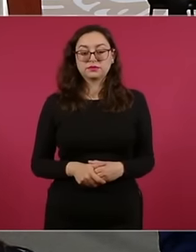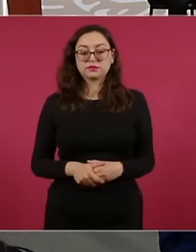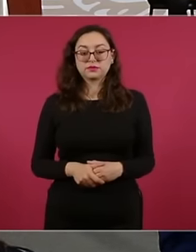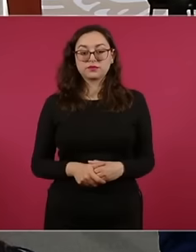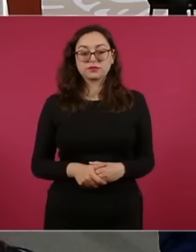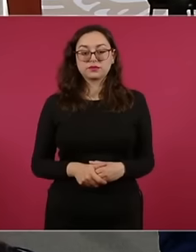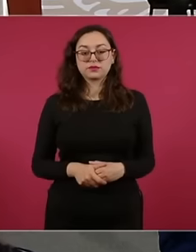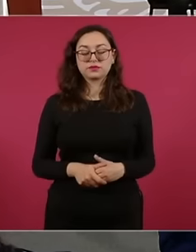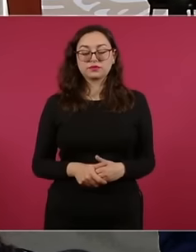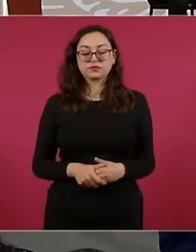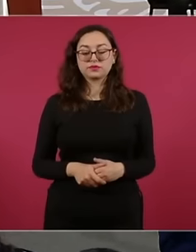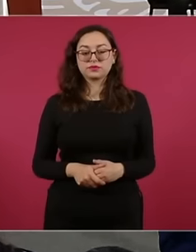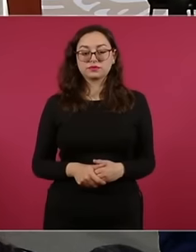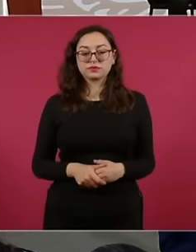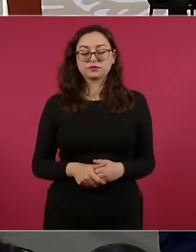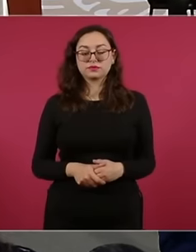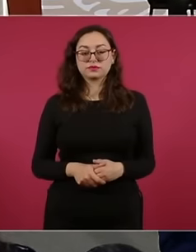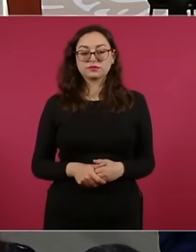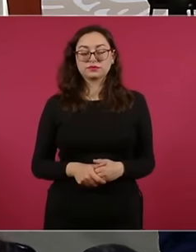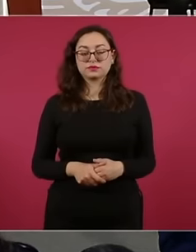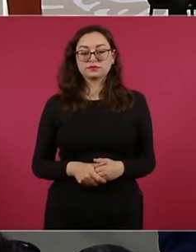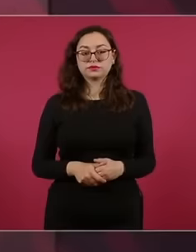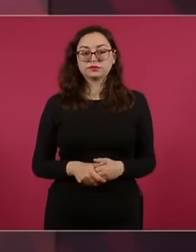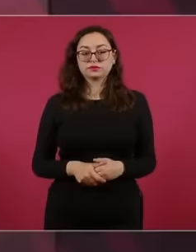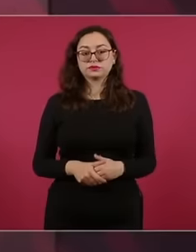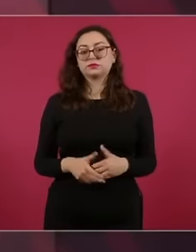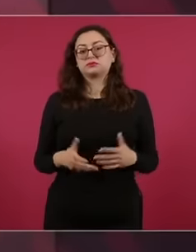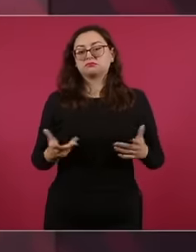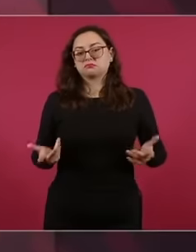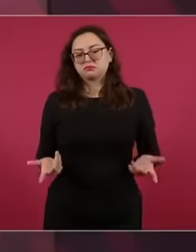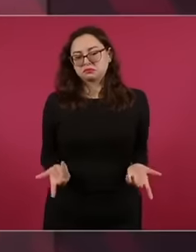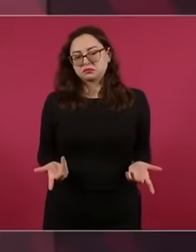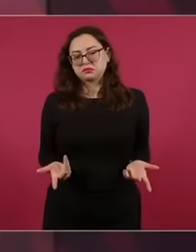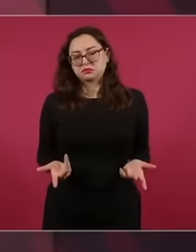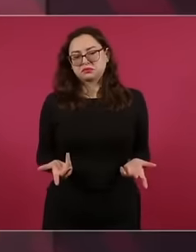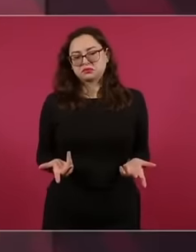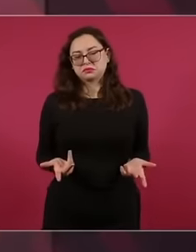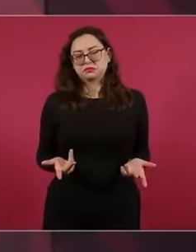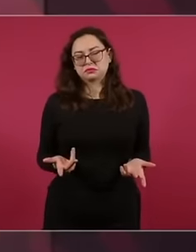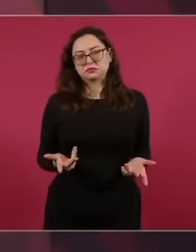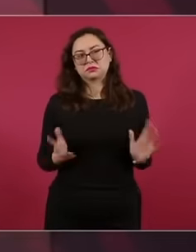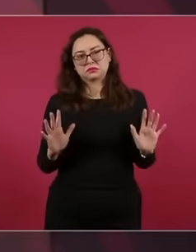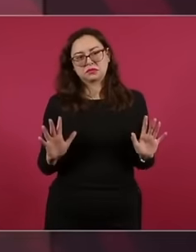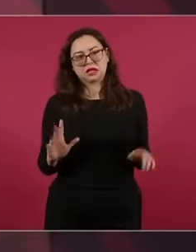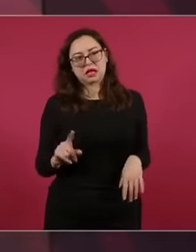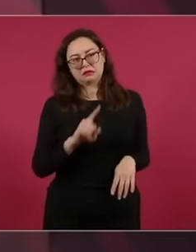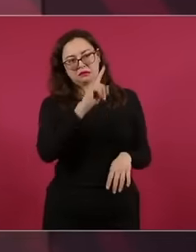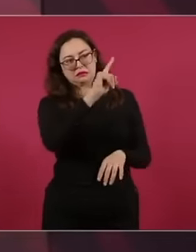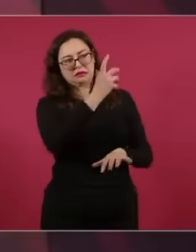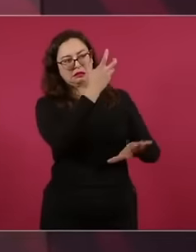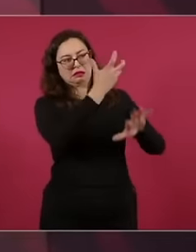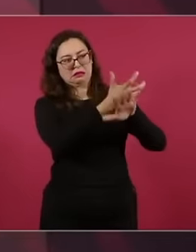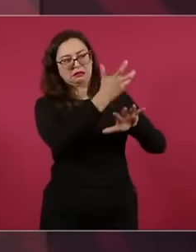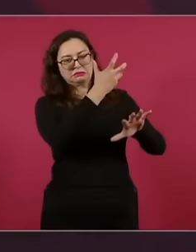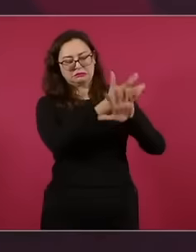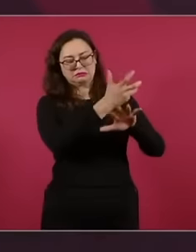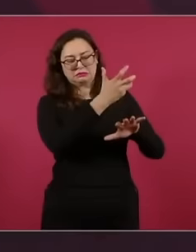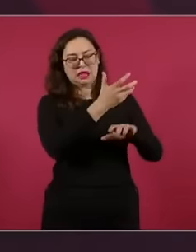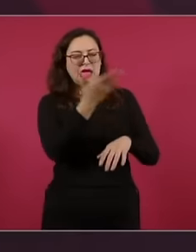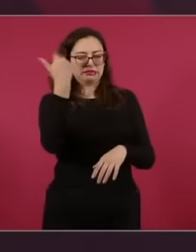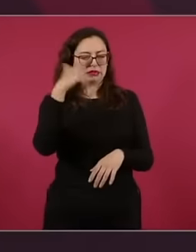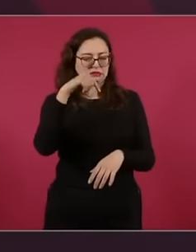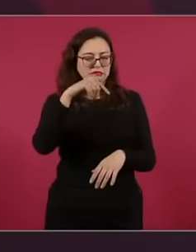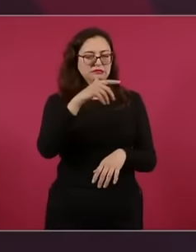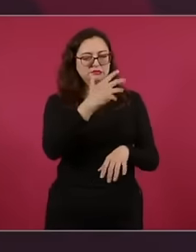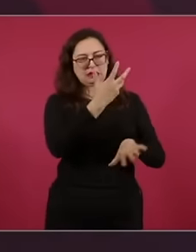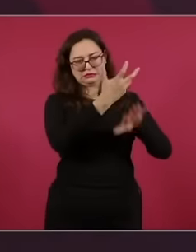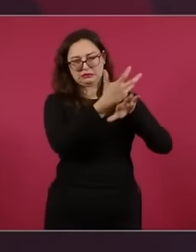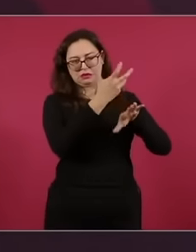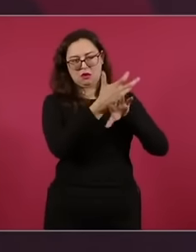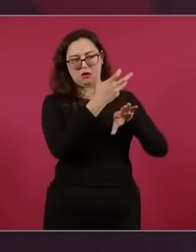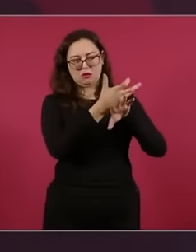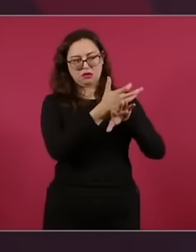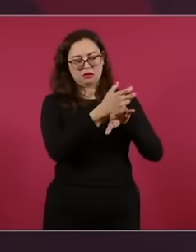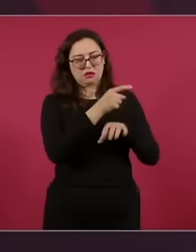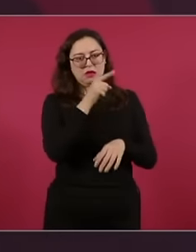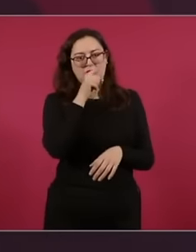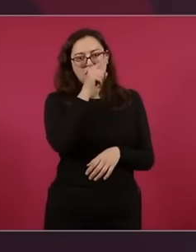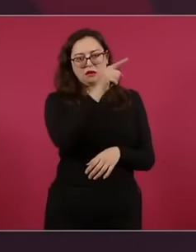the electoral judges in the United States were already recognizing the victory of President Biden